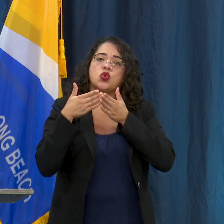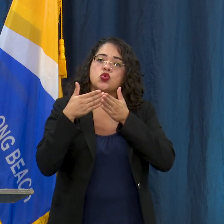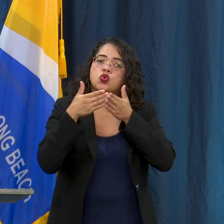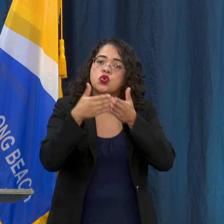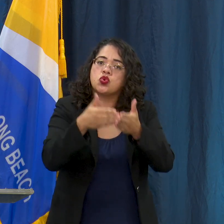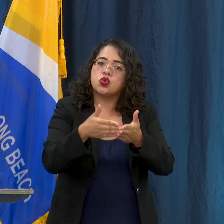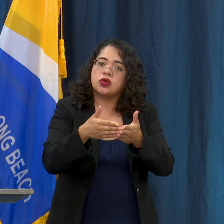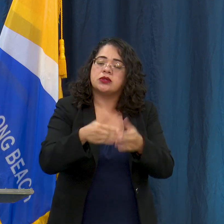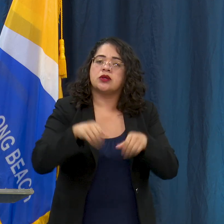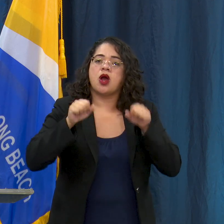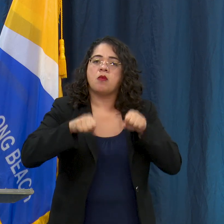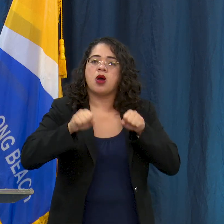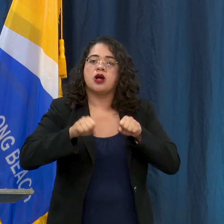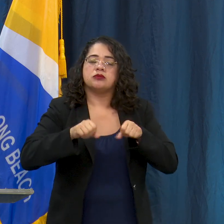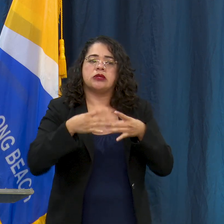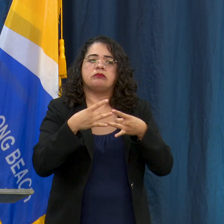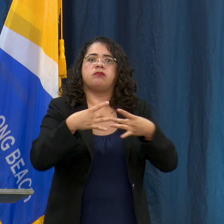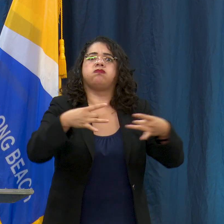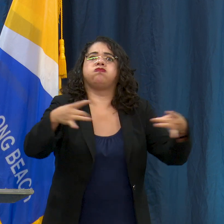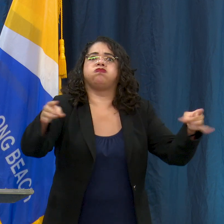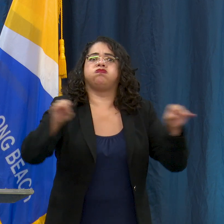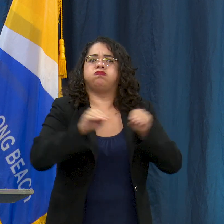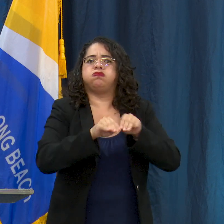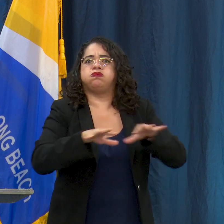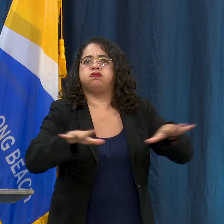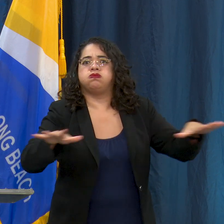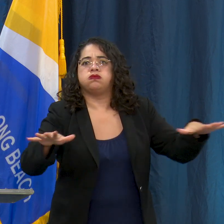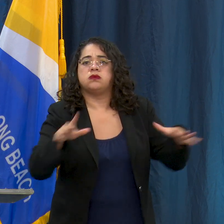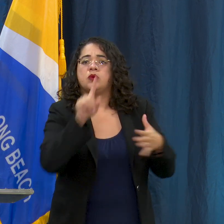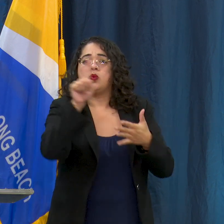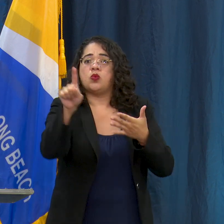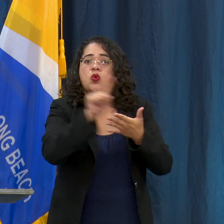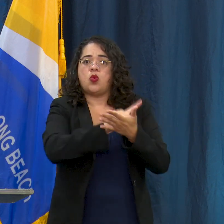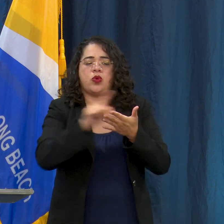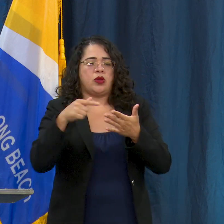possible infection and then all of a sudden we know that within a week, COVID